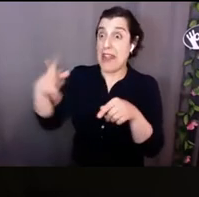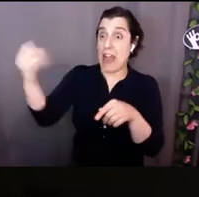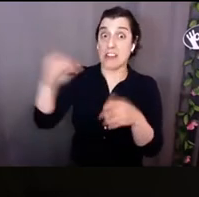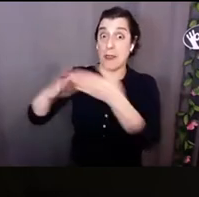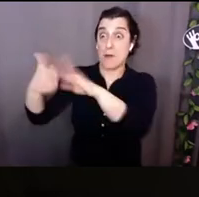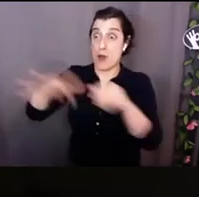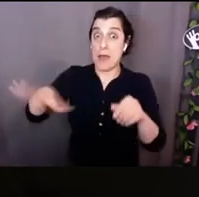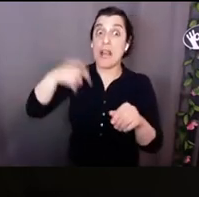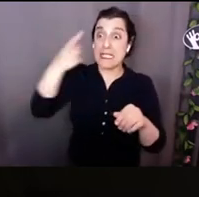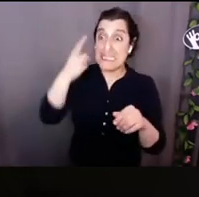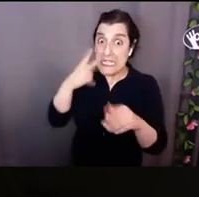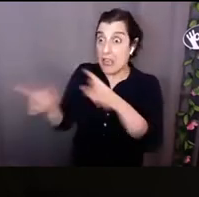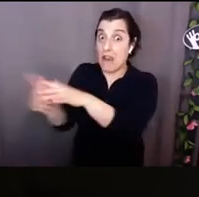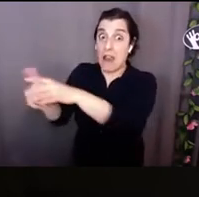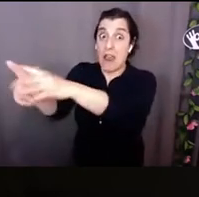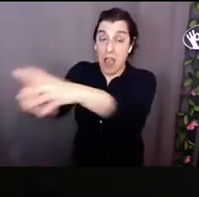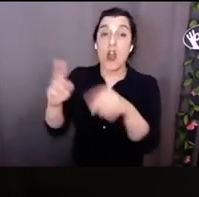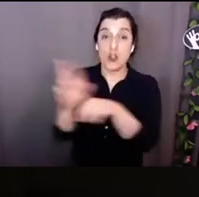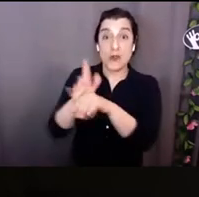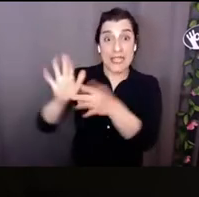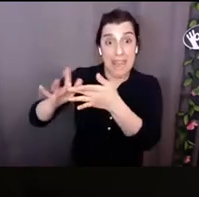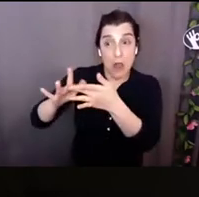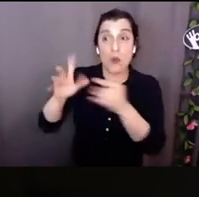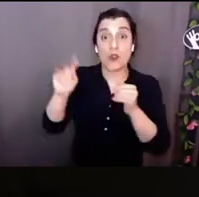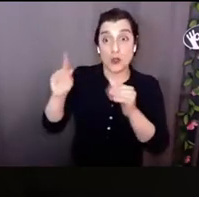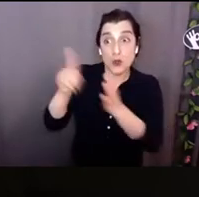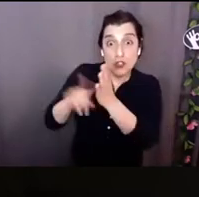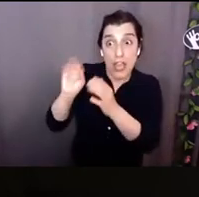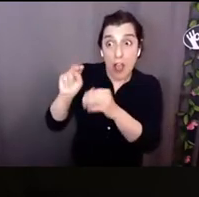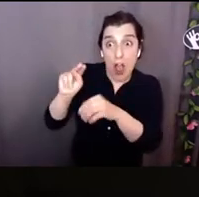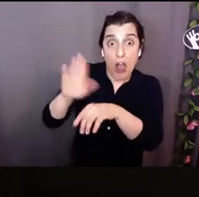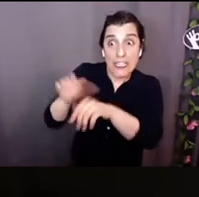People are using networks to check on check in on each other to mail things that